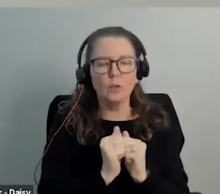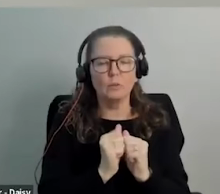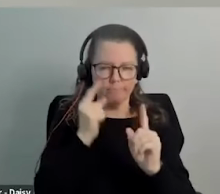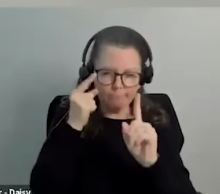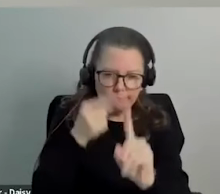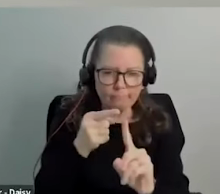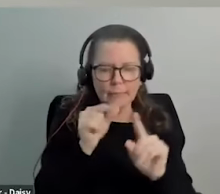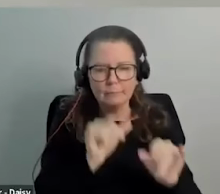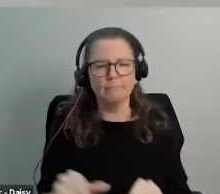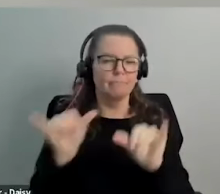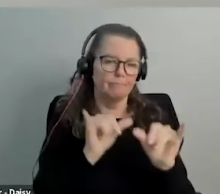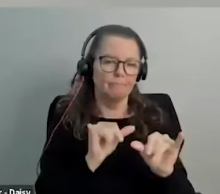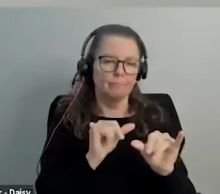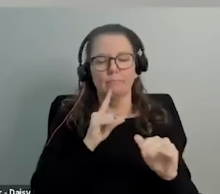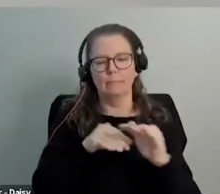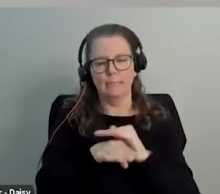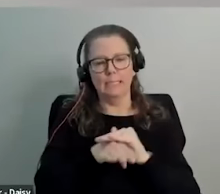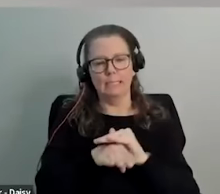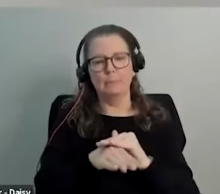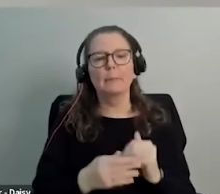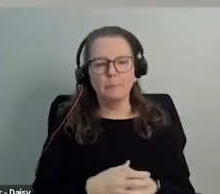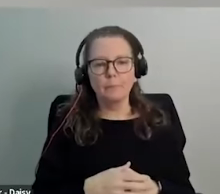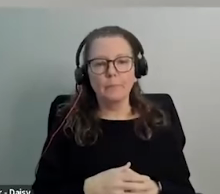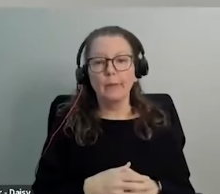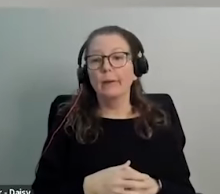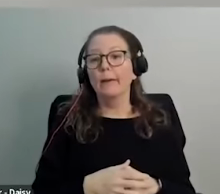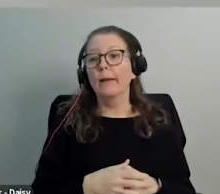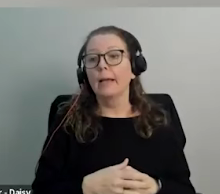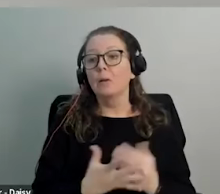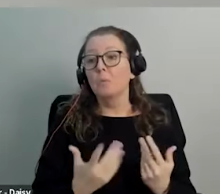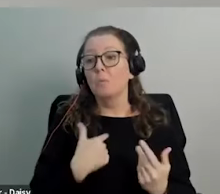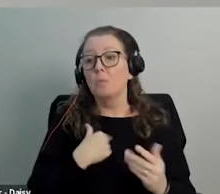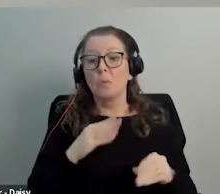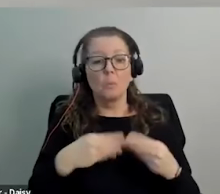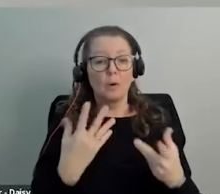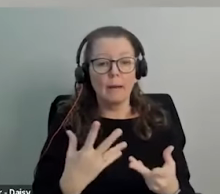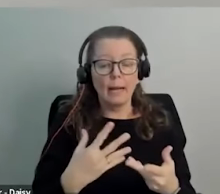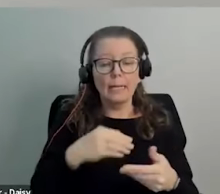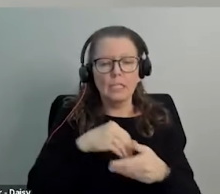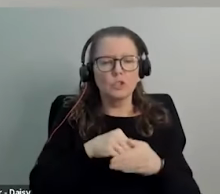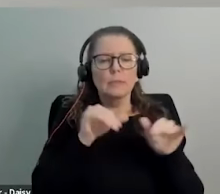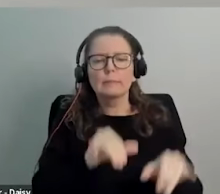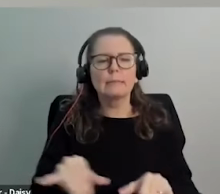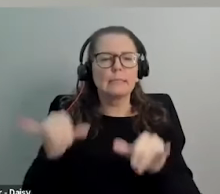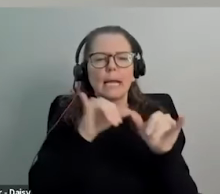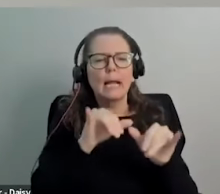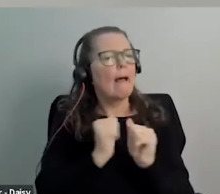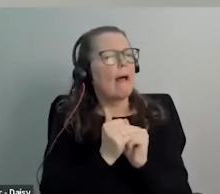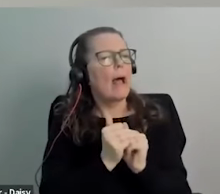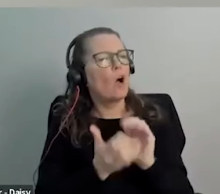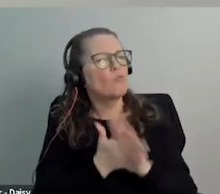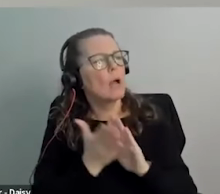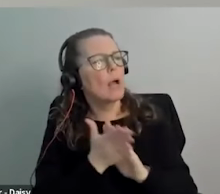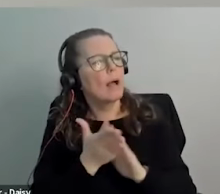of driving accessibility. So our team does things, like, providing the internal standards and guidelines for how to run accessibility,